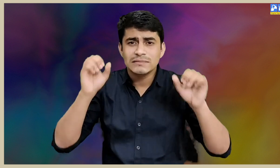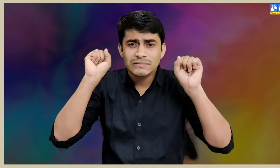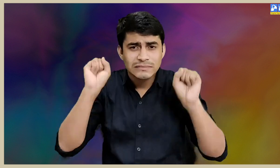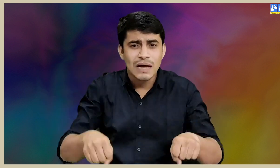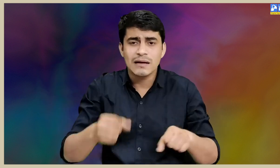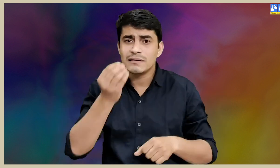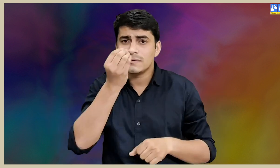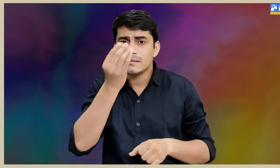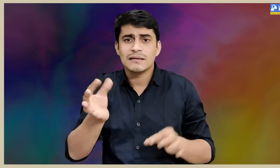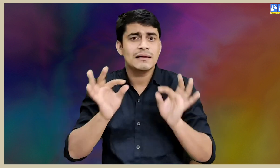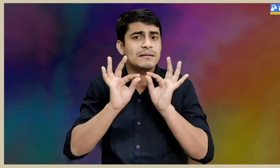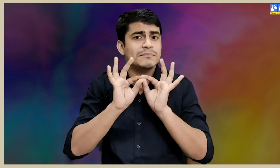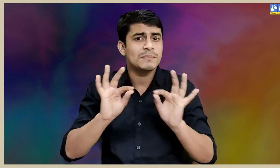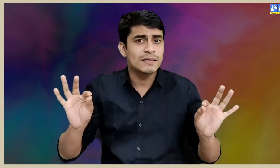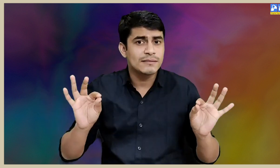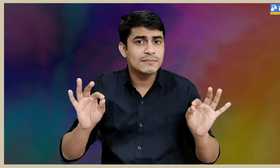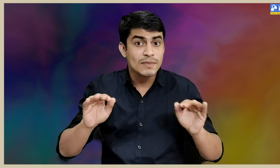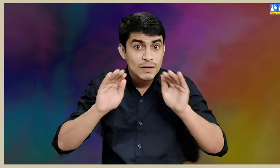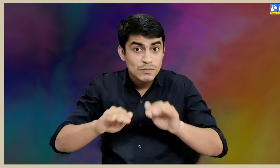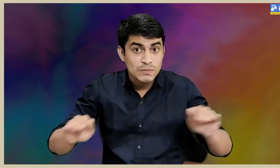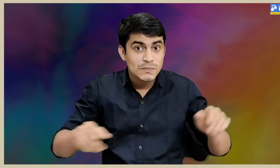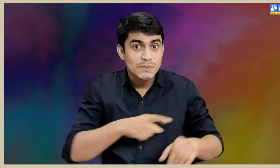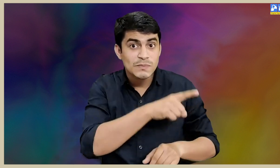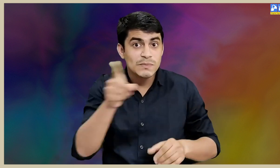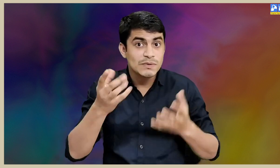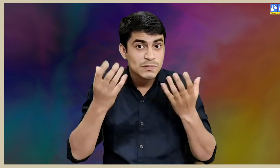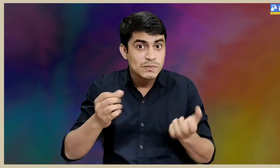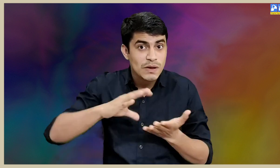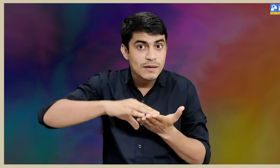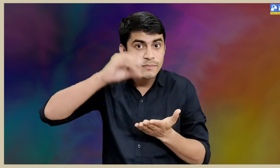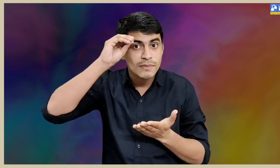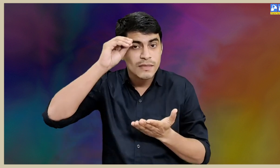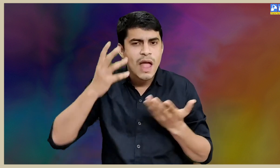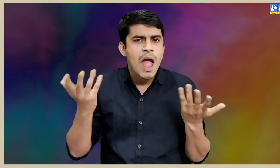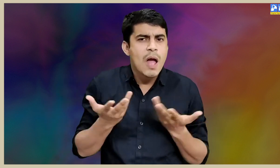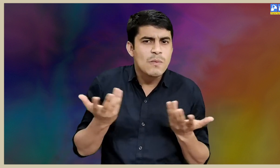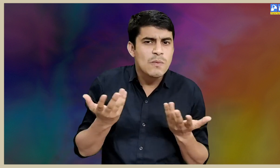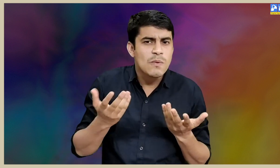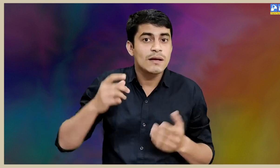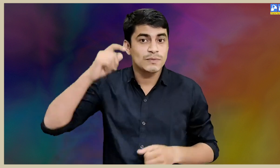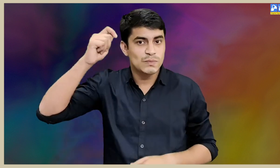You can easily paint it, this is quite simple. Are you all interested in learning the steps